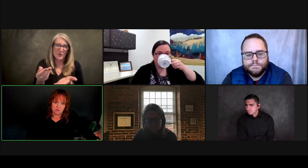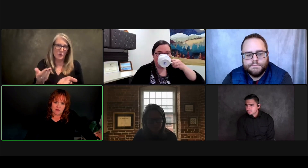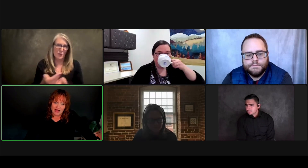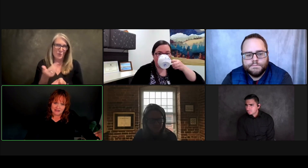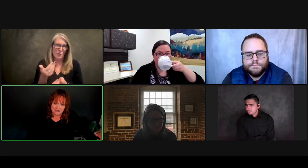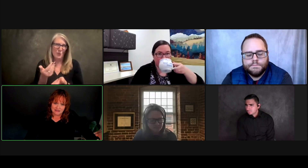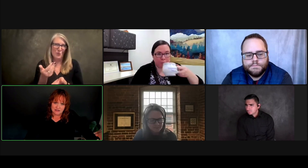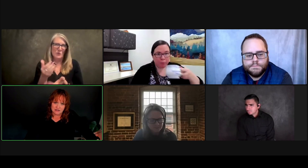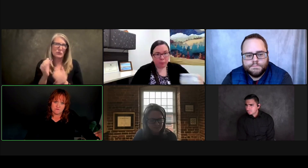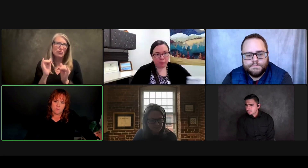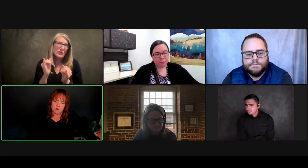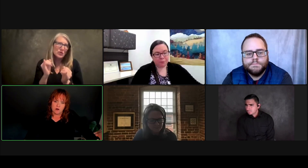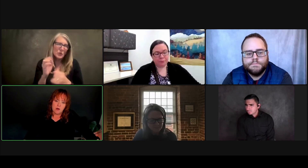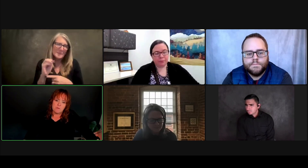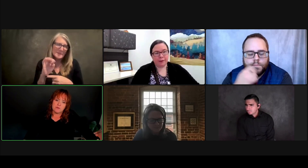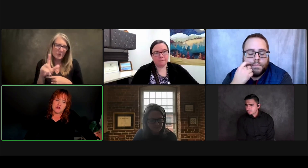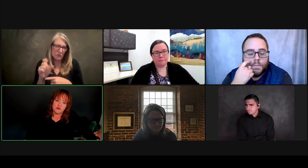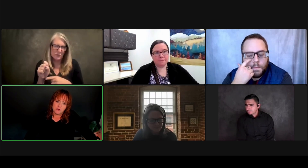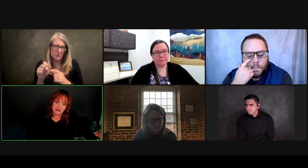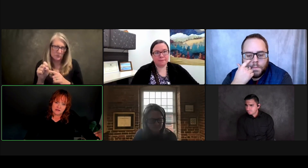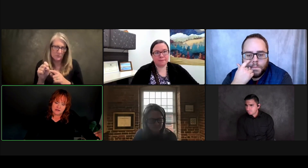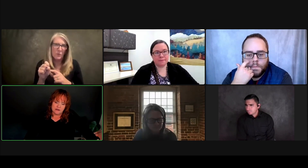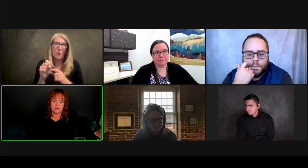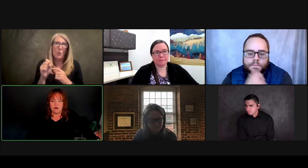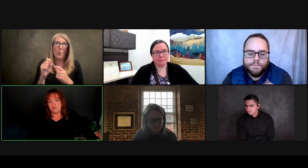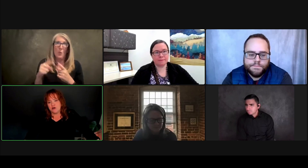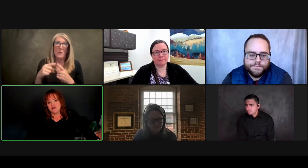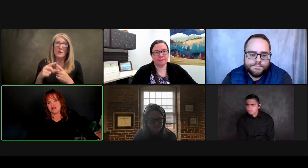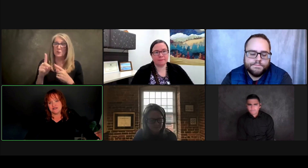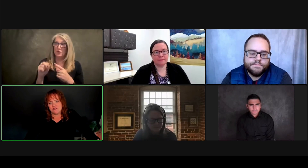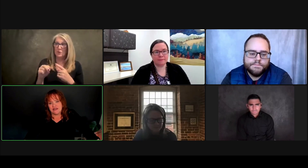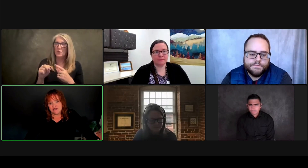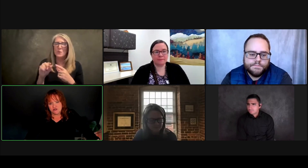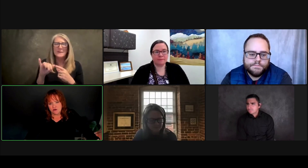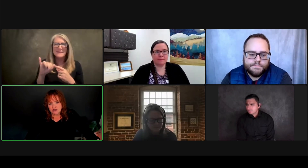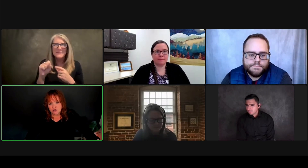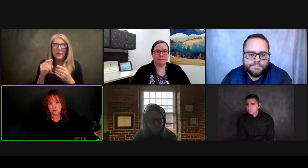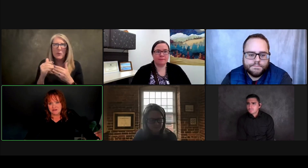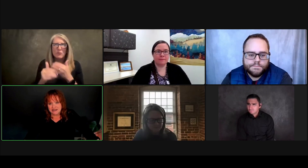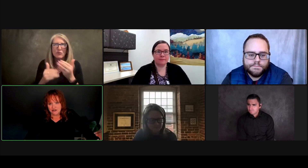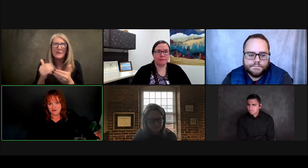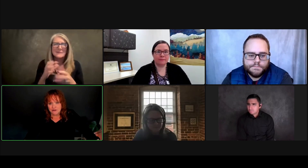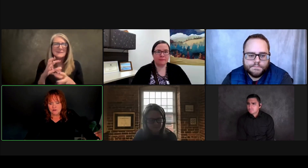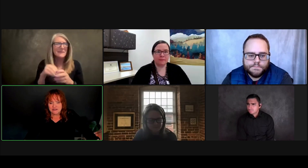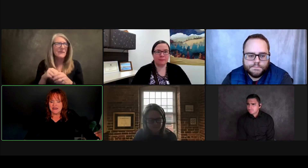or practices for procurement, purchase of any instructional materials?